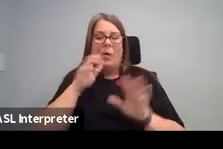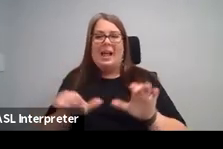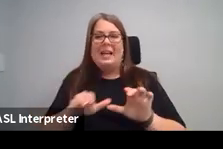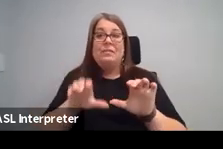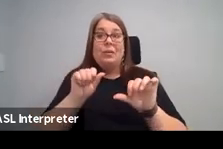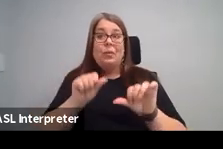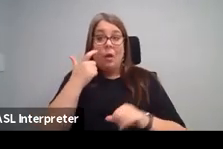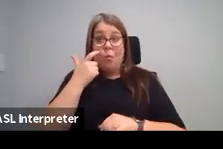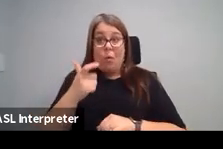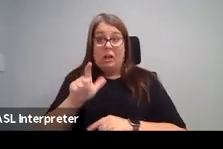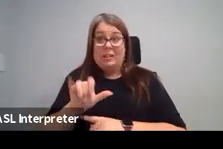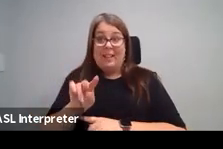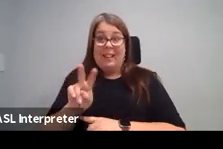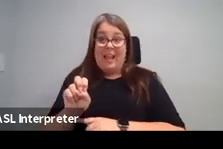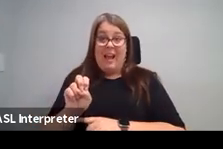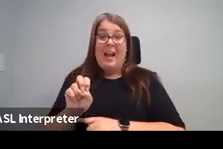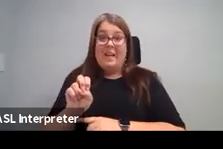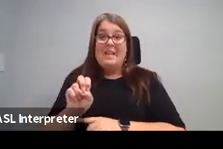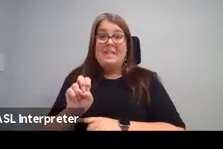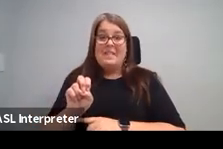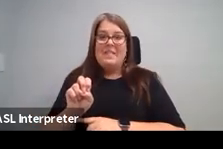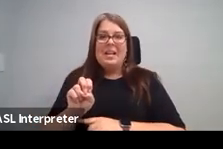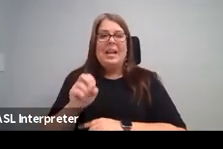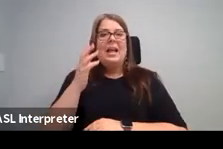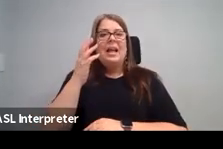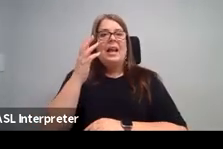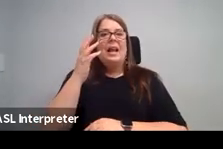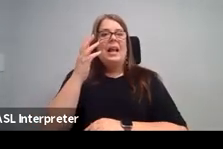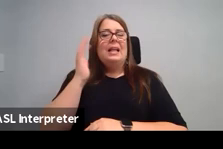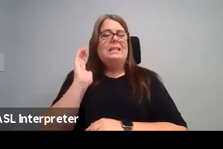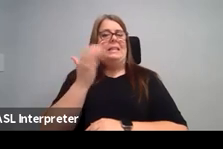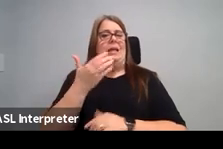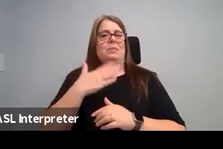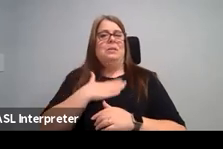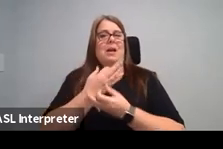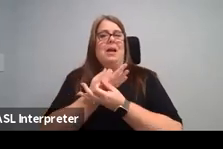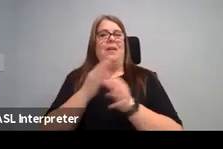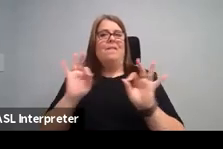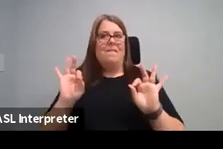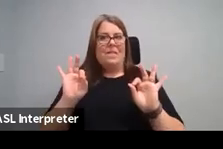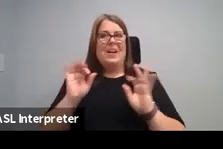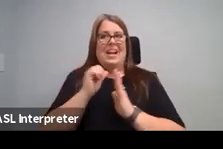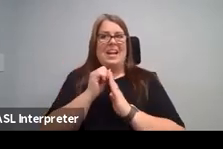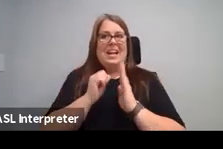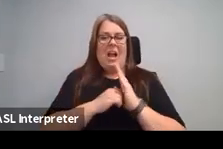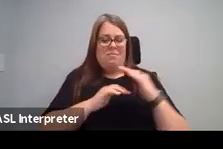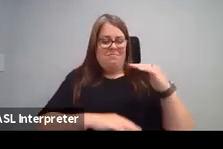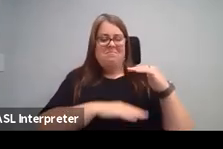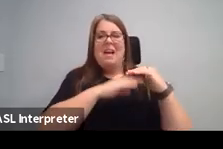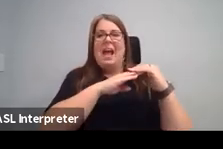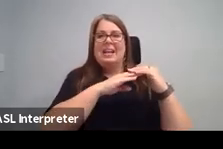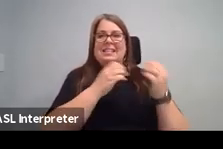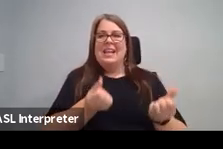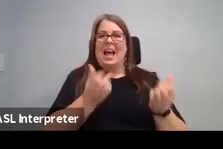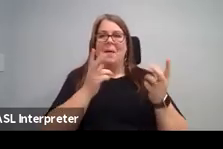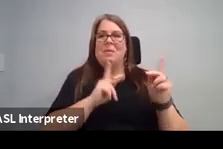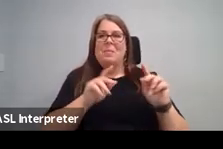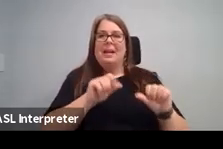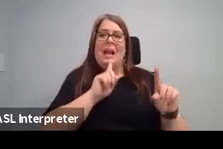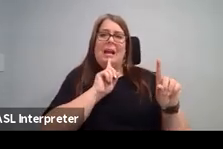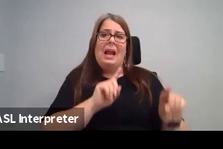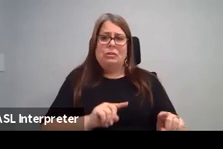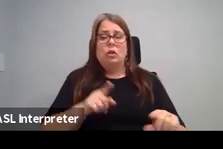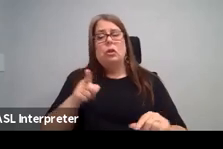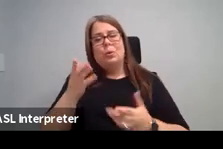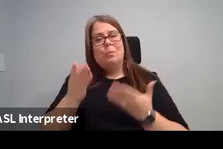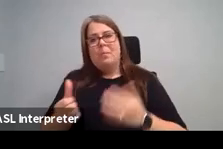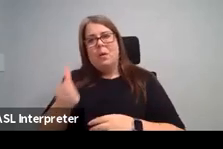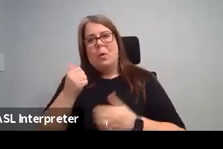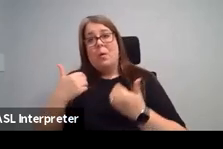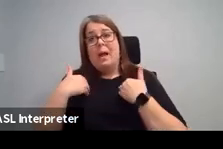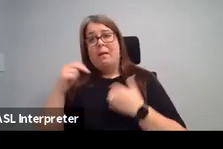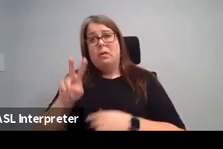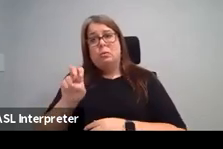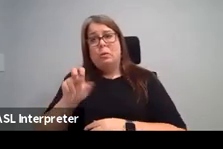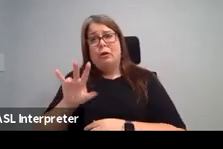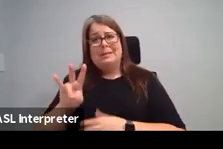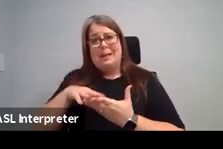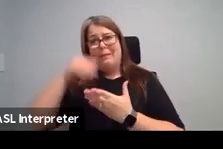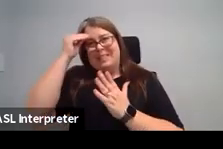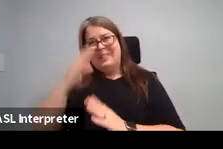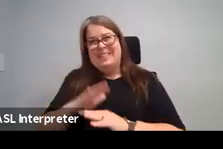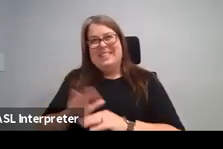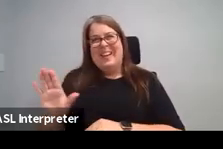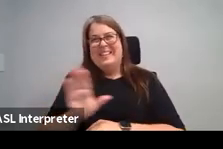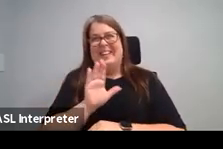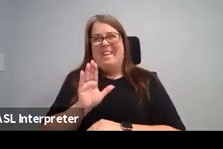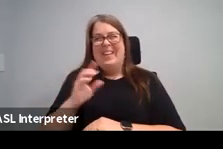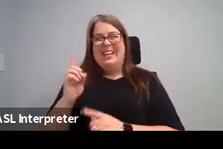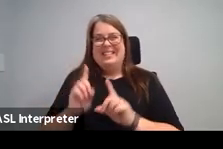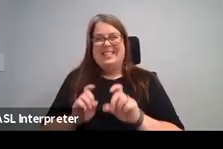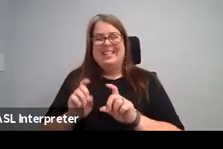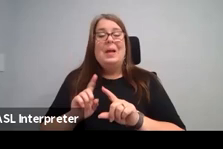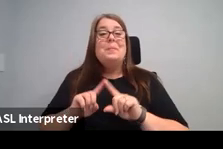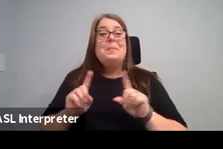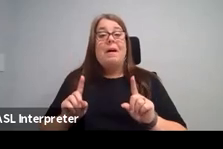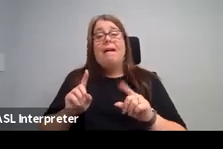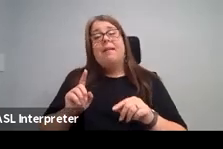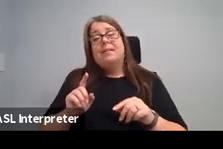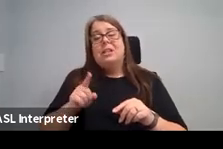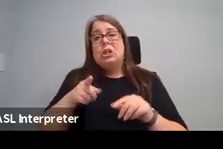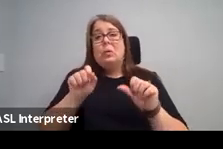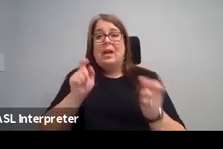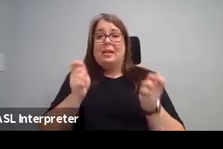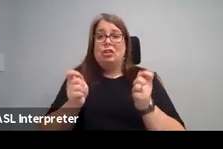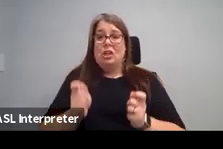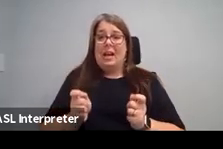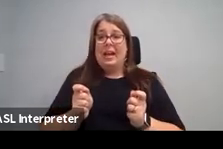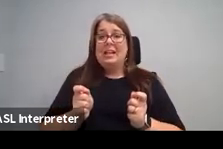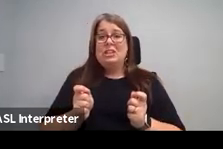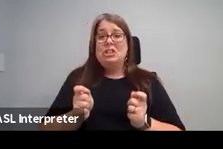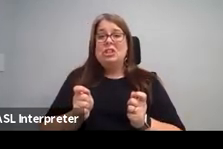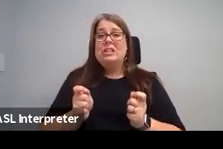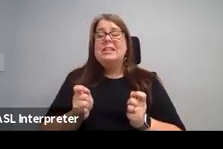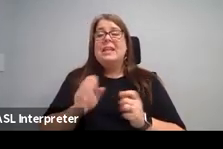Jewyl Alderson Clarke, SDCOE: Yeah, and it looks like I may have a cap on my free account as to how many because you probably won't have 260 people in your session. Hopefully this has the capacity for any group, but it's nice because you can actually change your settings and put it into clusters or text walls.